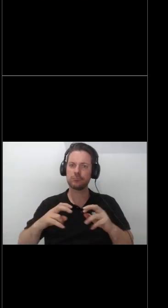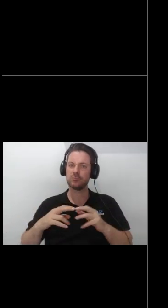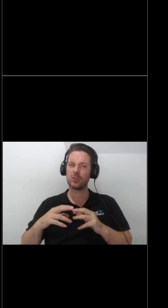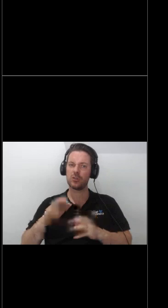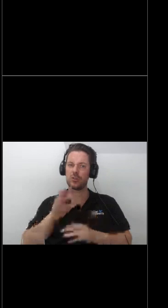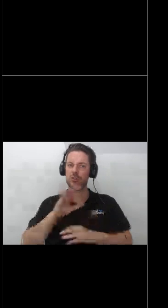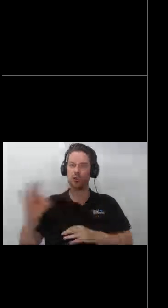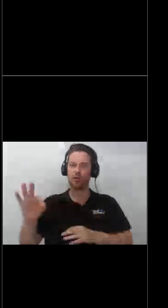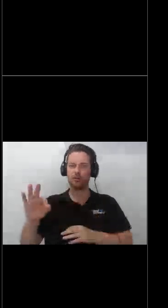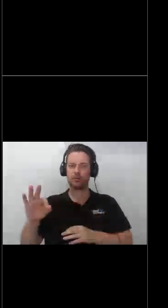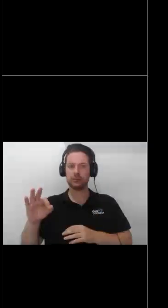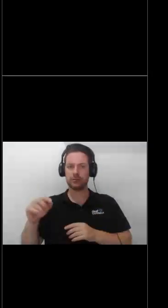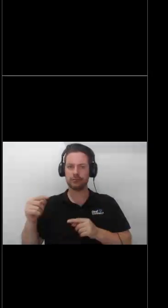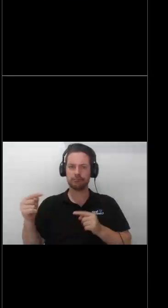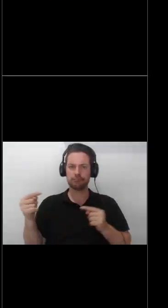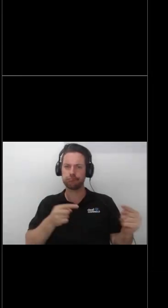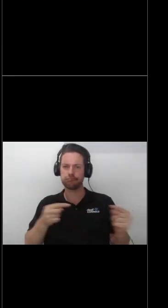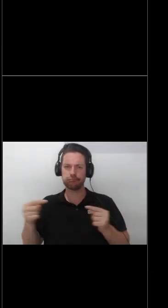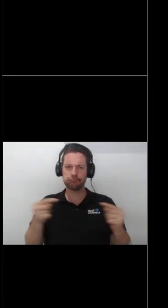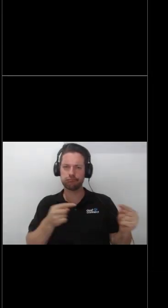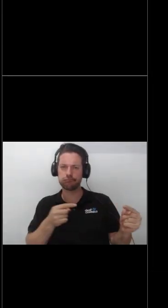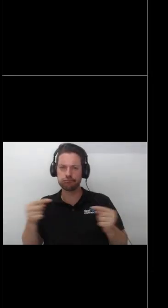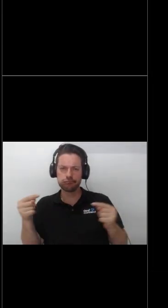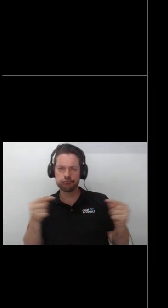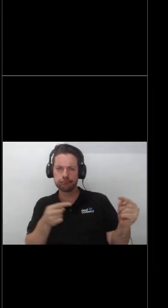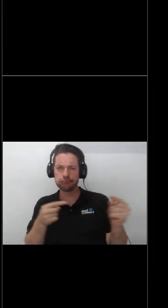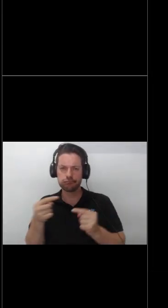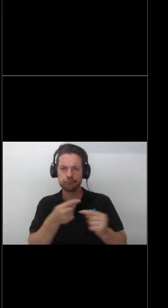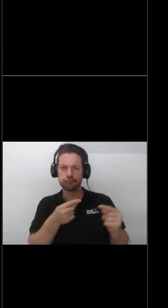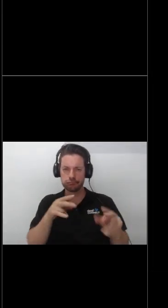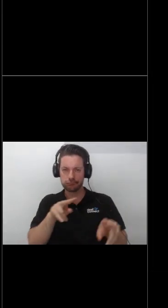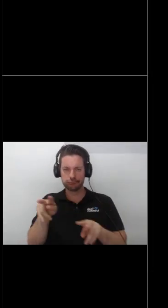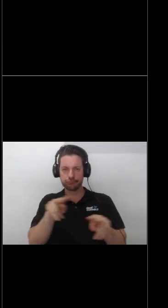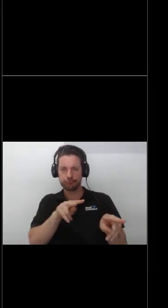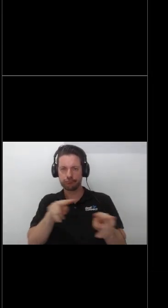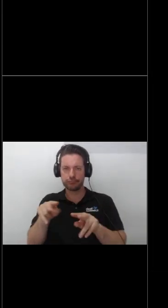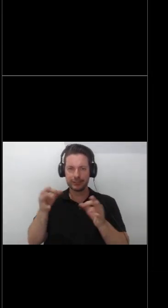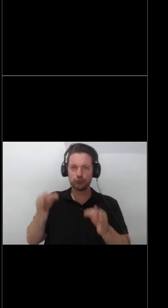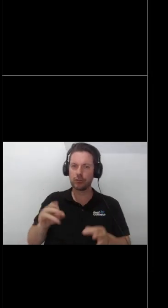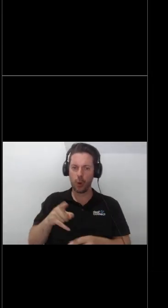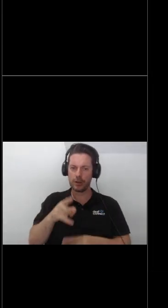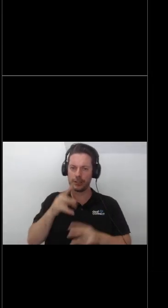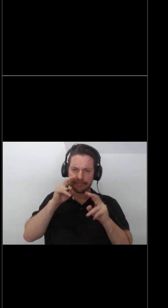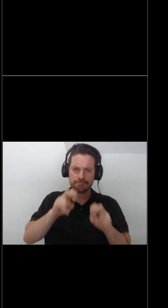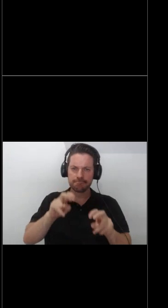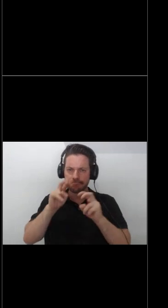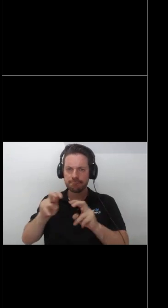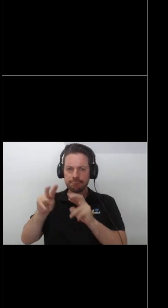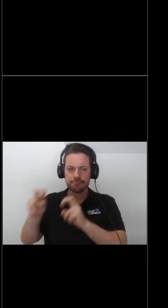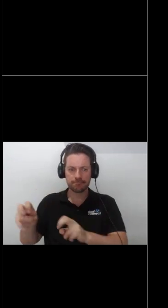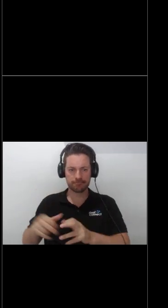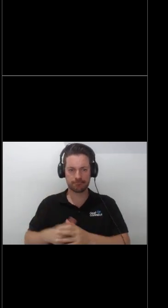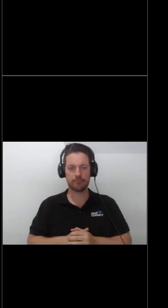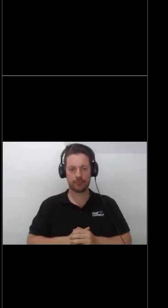and it's a therapeutic jurisdiction and really where possible work should be conducted within the recovery framework.